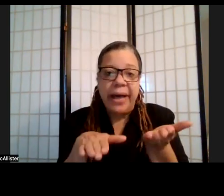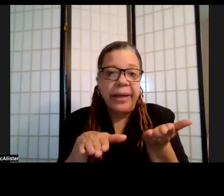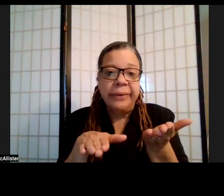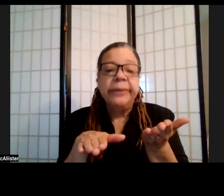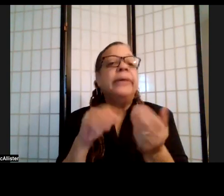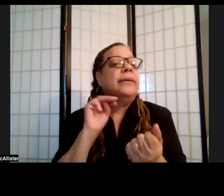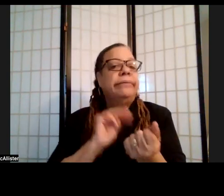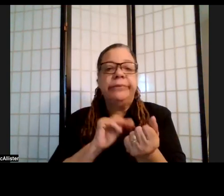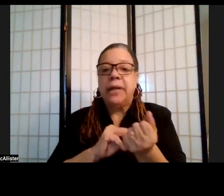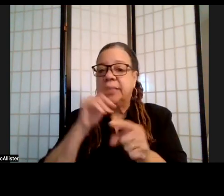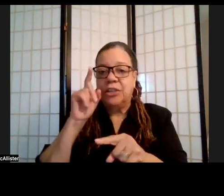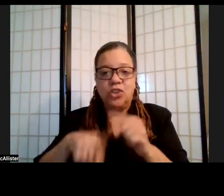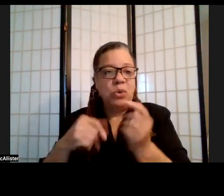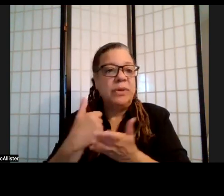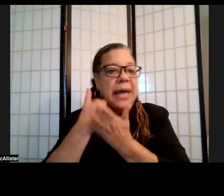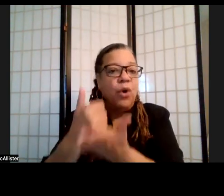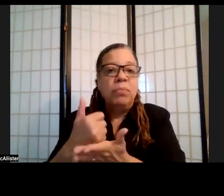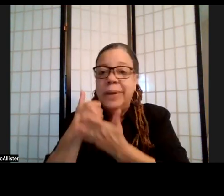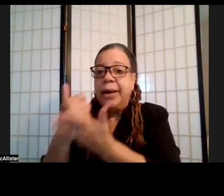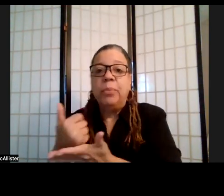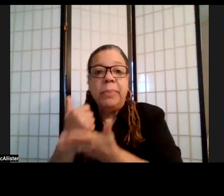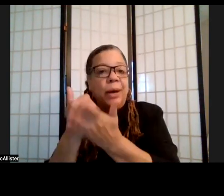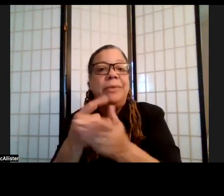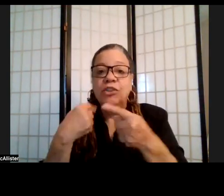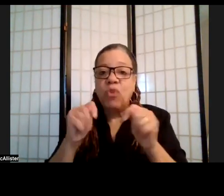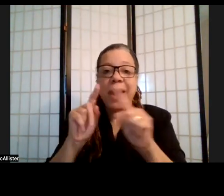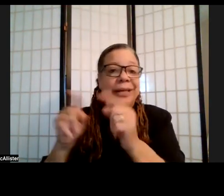with any of the antibiotics they tried. Implicitly and explicitly,